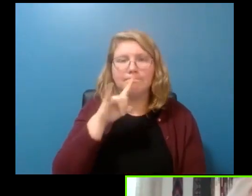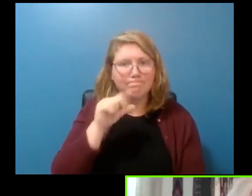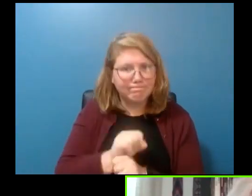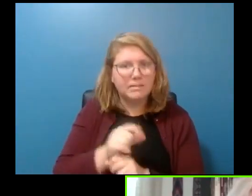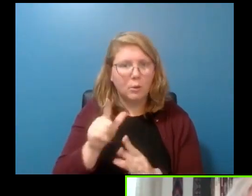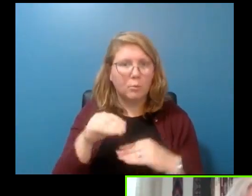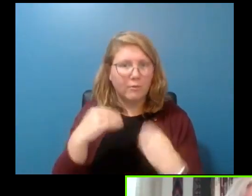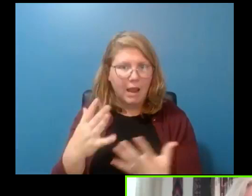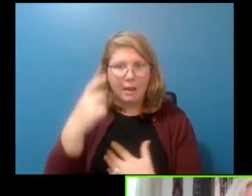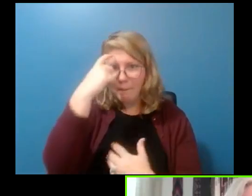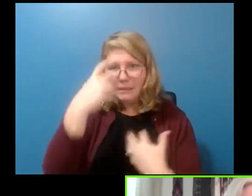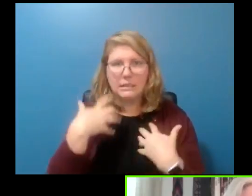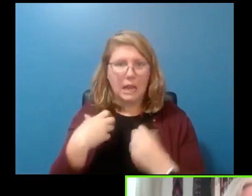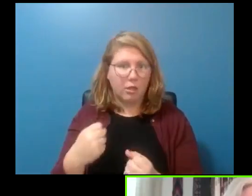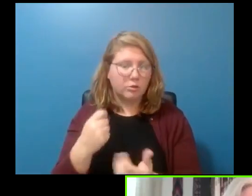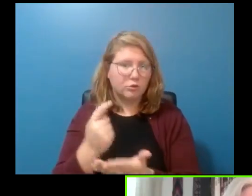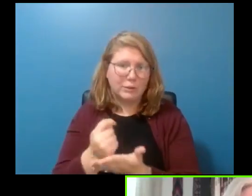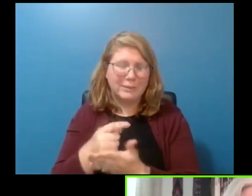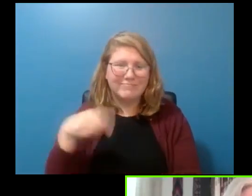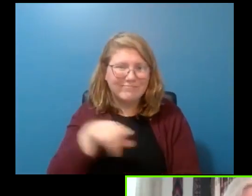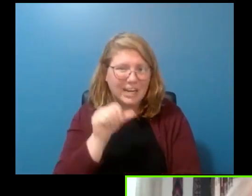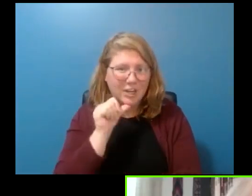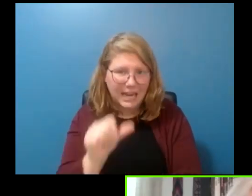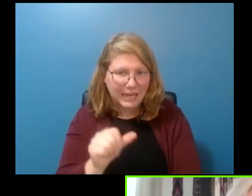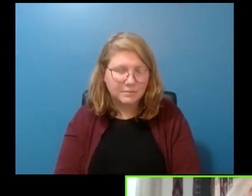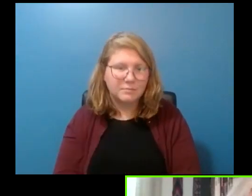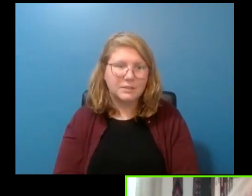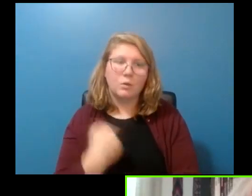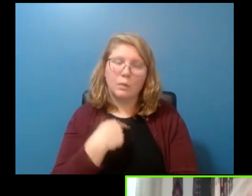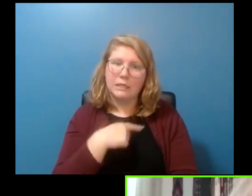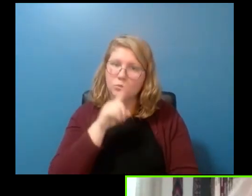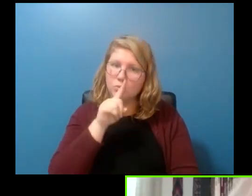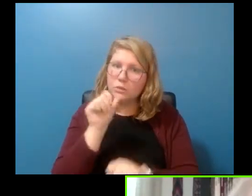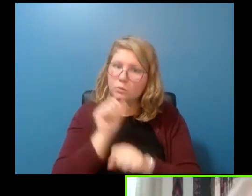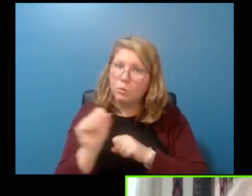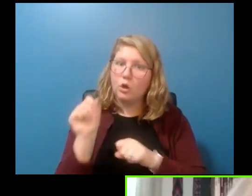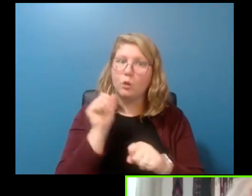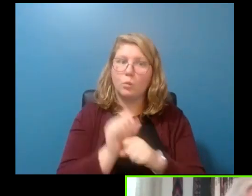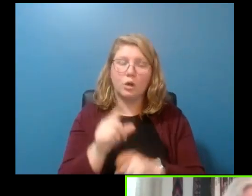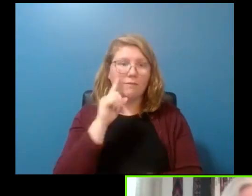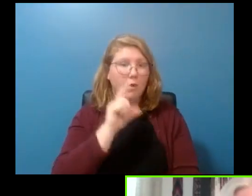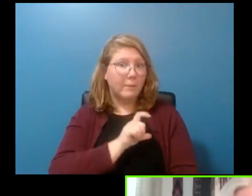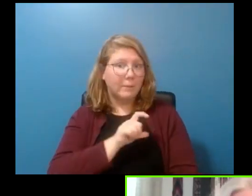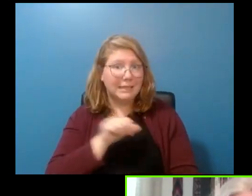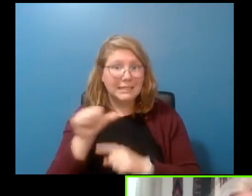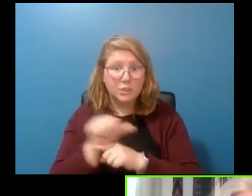personally I have been incredibly fortunate to take the class by NAMI for survivor